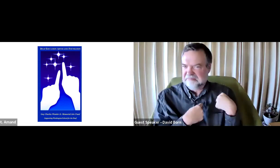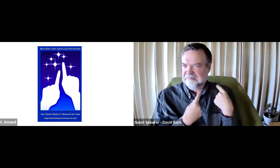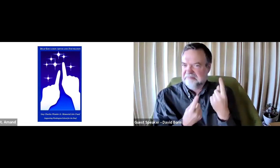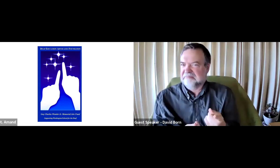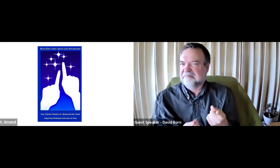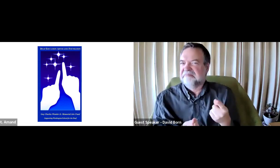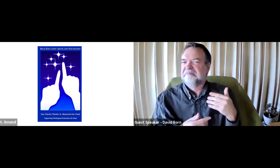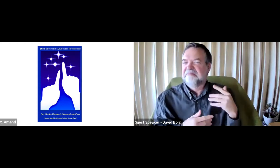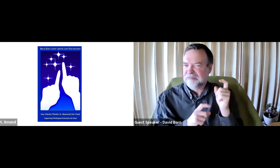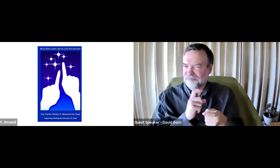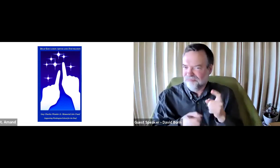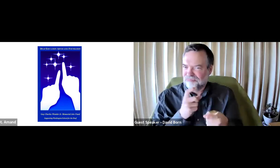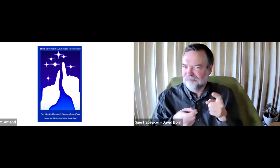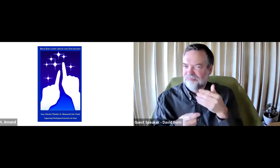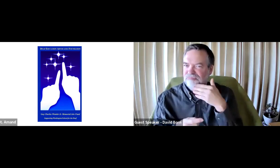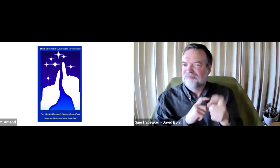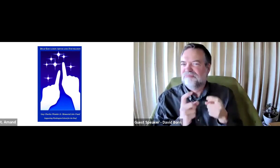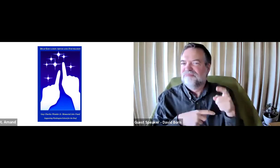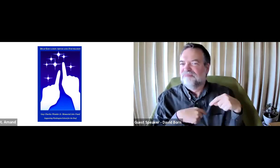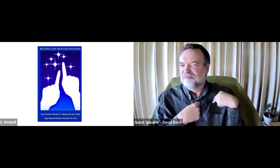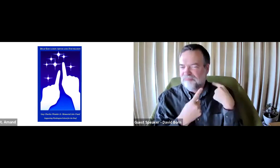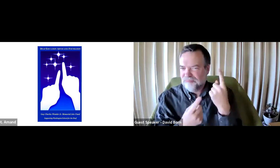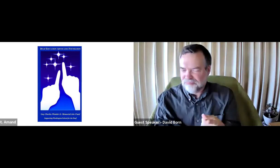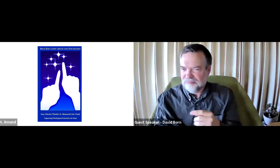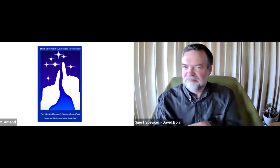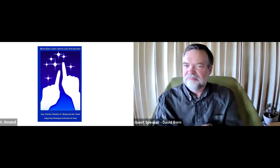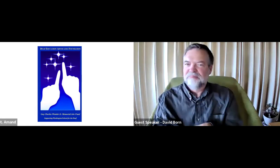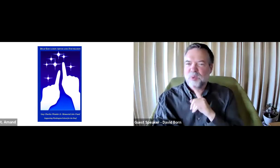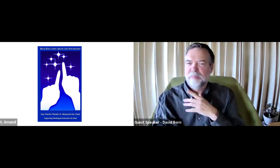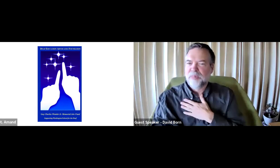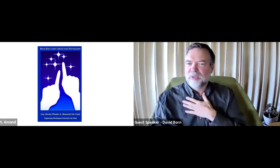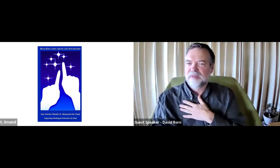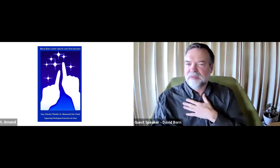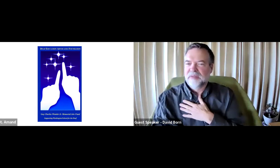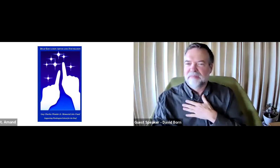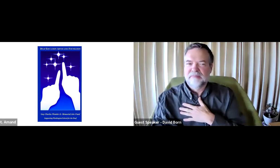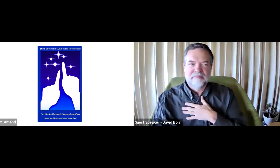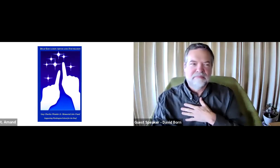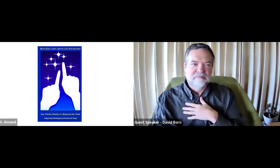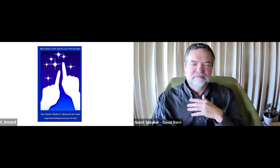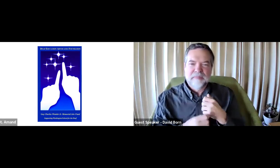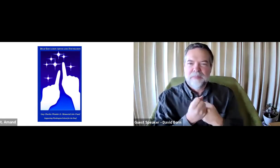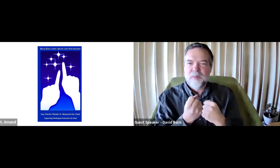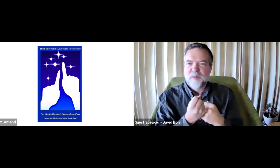and it's been set up and contributions have been streaming in,